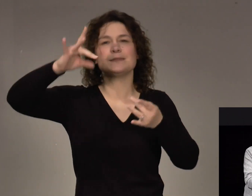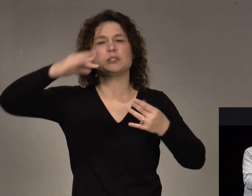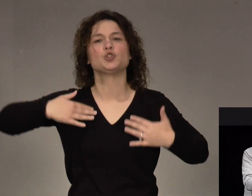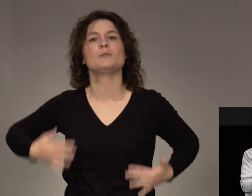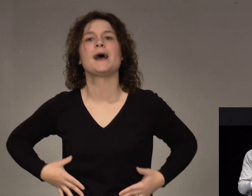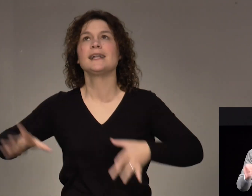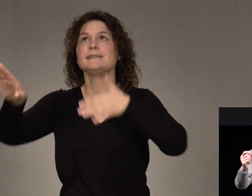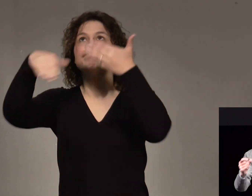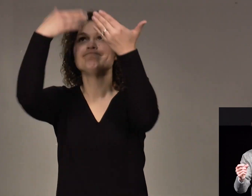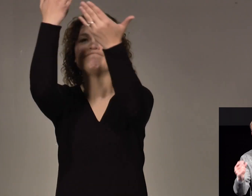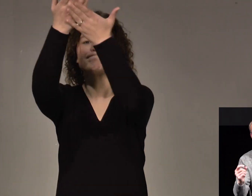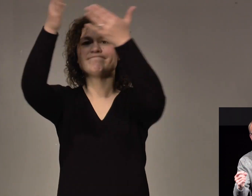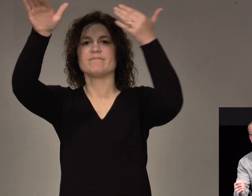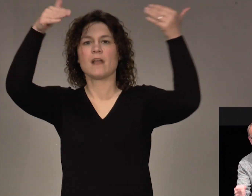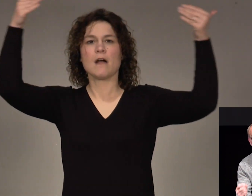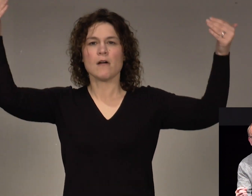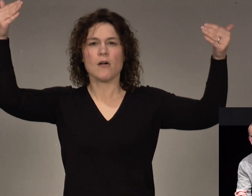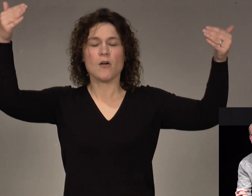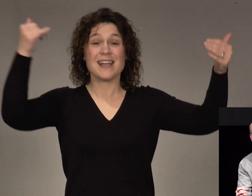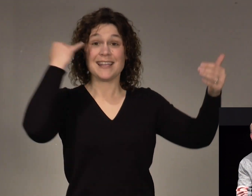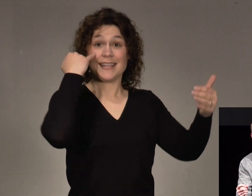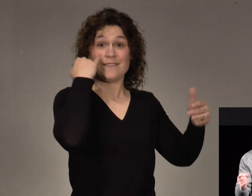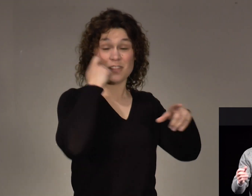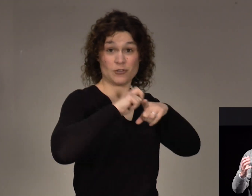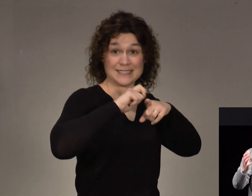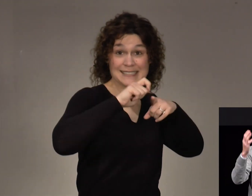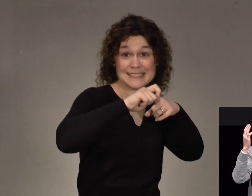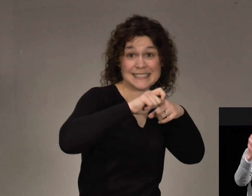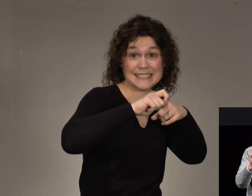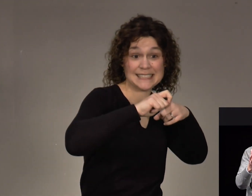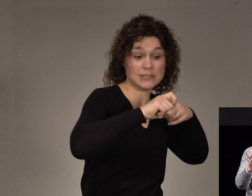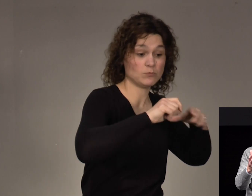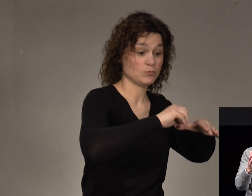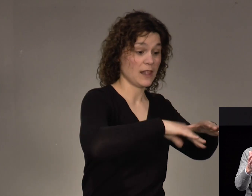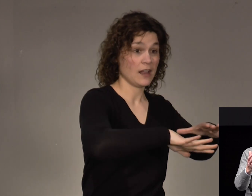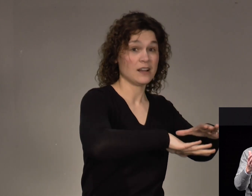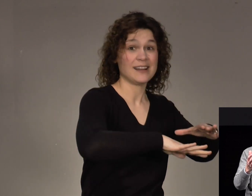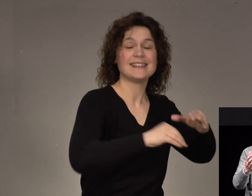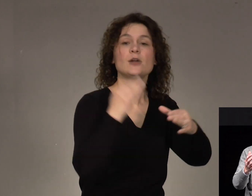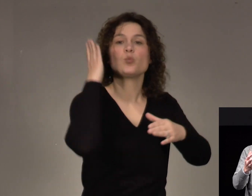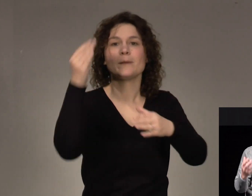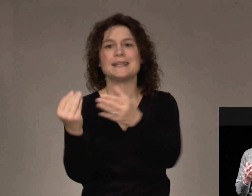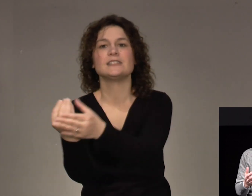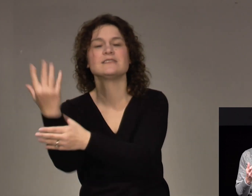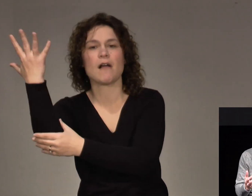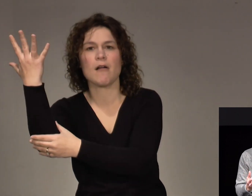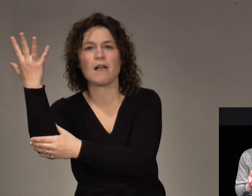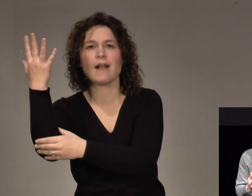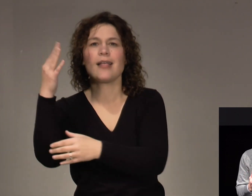spiritual body. If there is a kernel, there is a stalk. That is by design. That